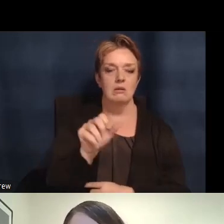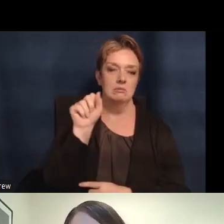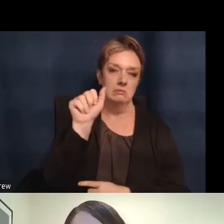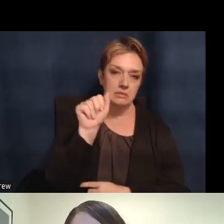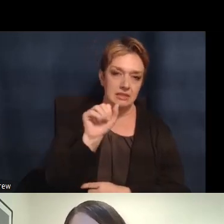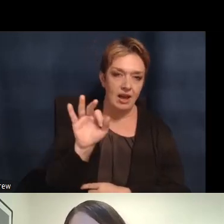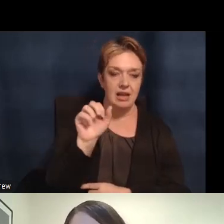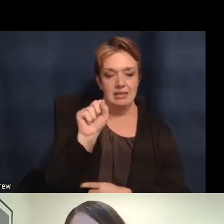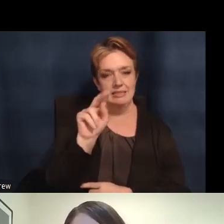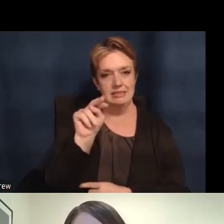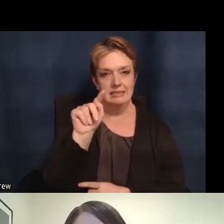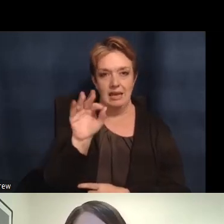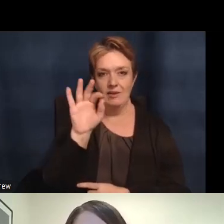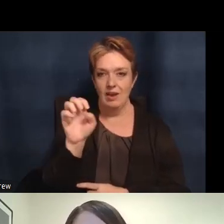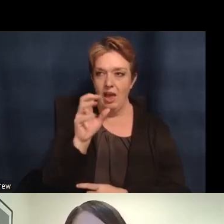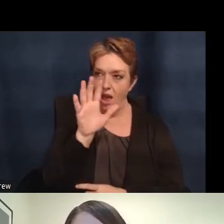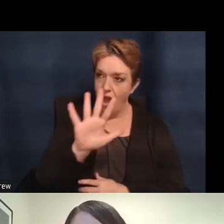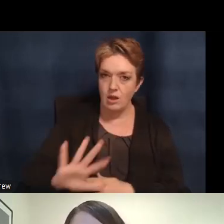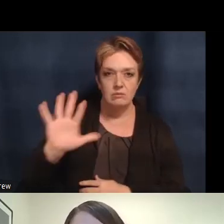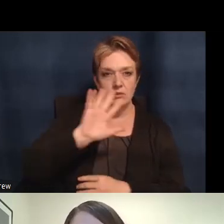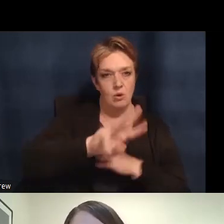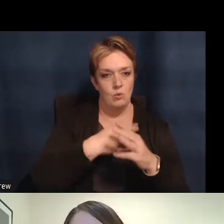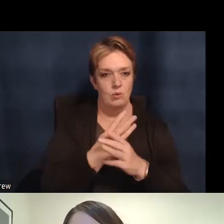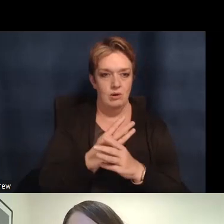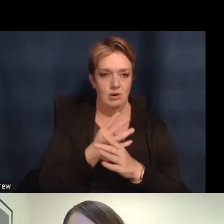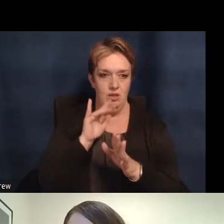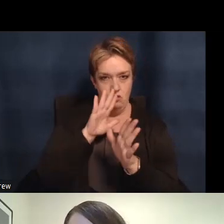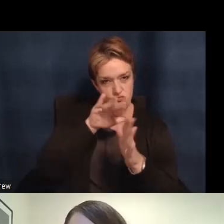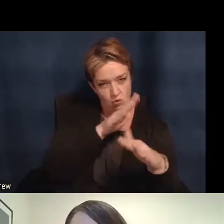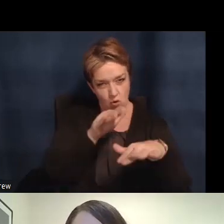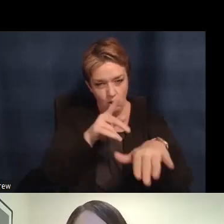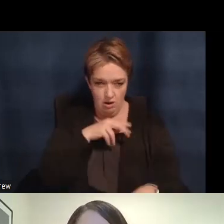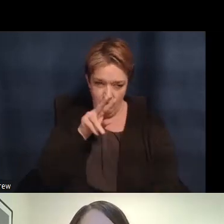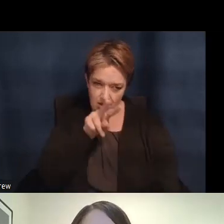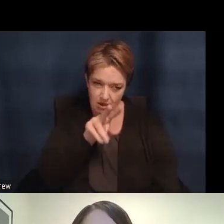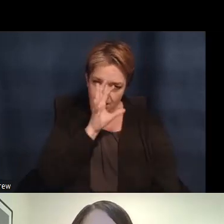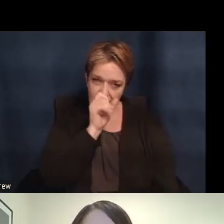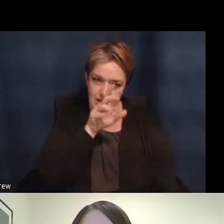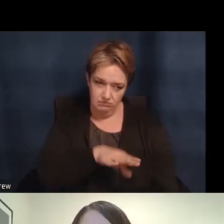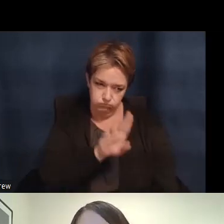The road fascinates me with its ups and downs and finally its wide sweep as it speeds towards